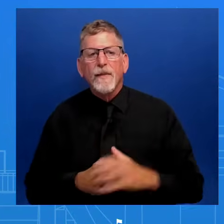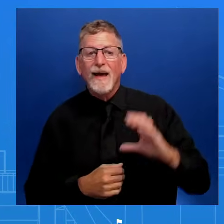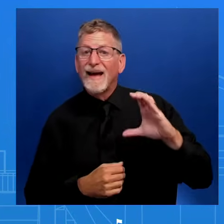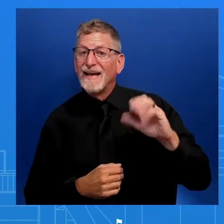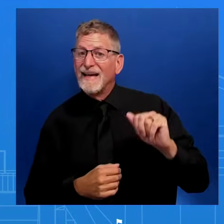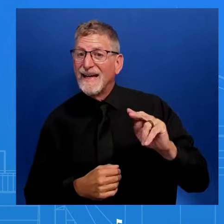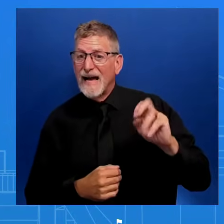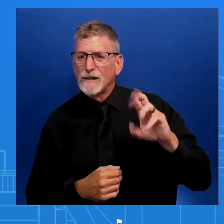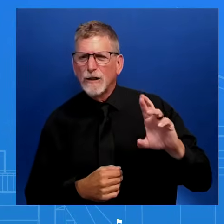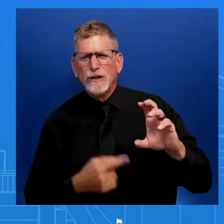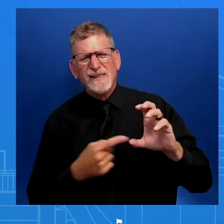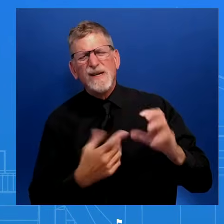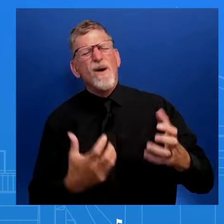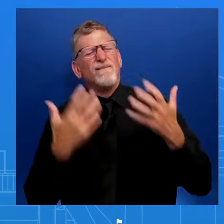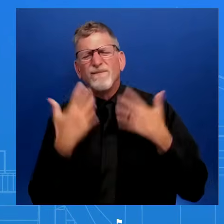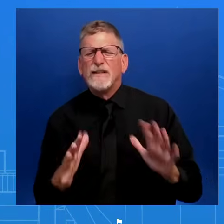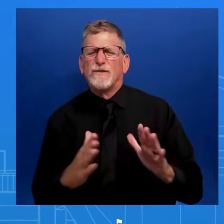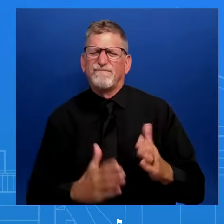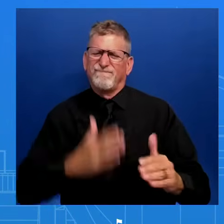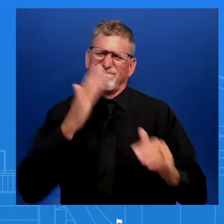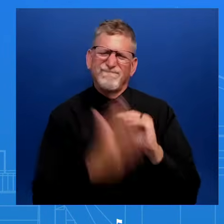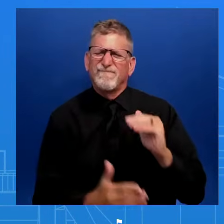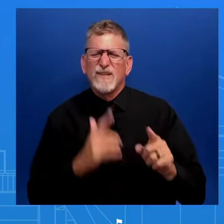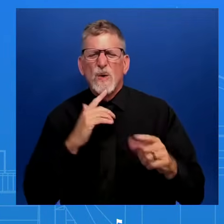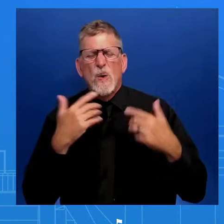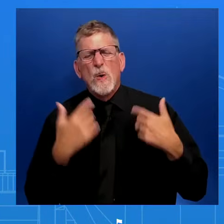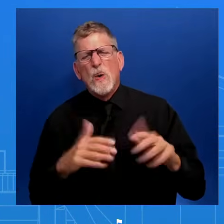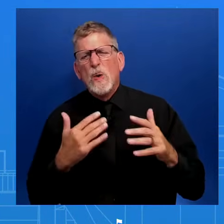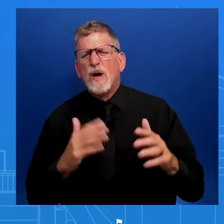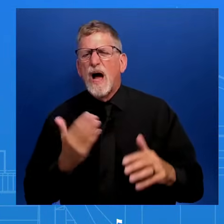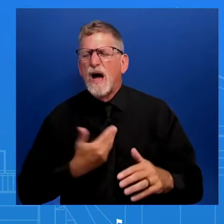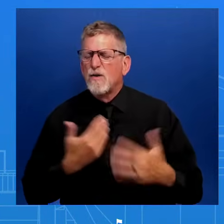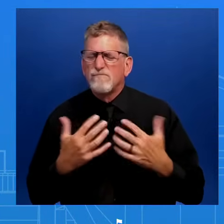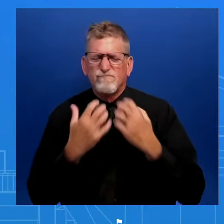What do you -- how do you interpret that move by Vladimir Putin?